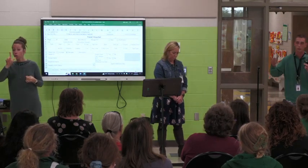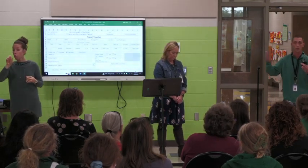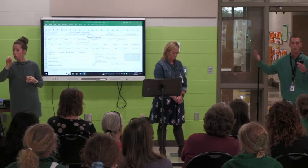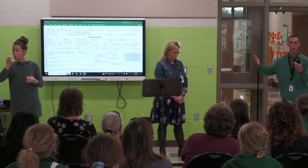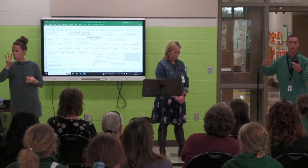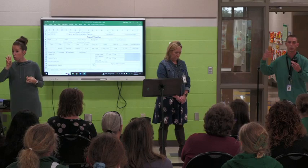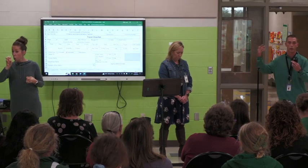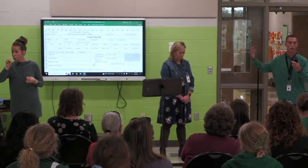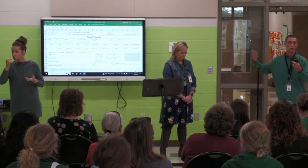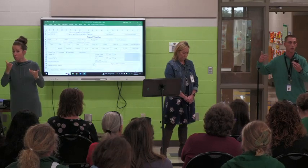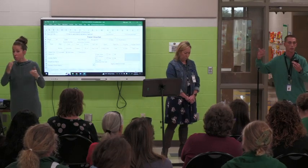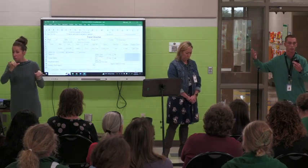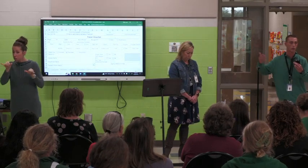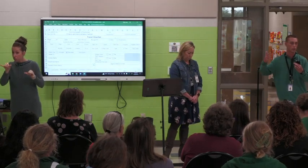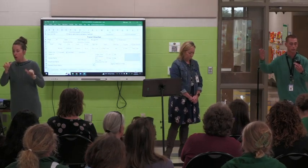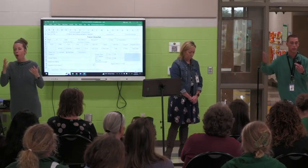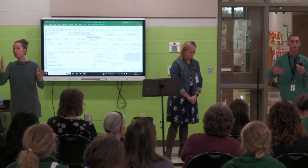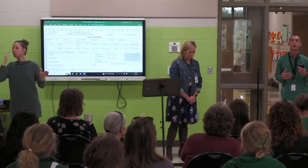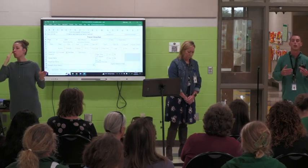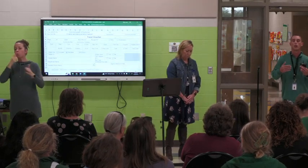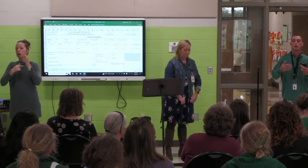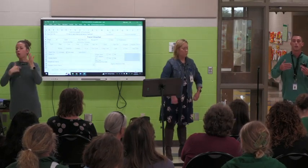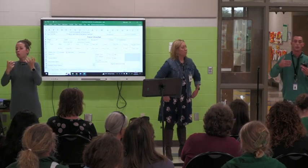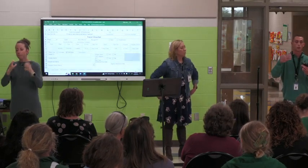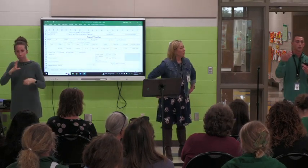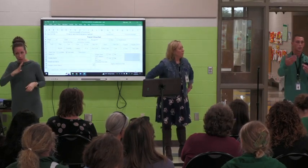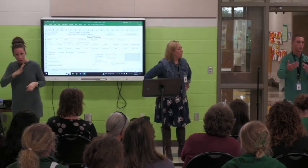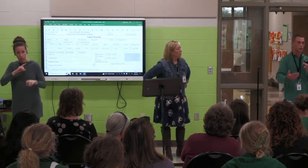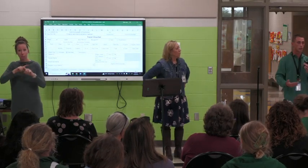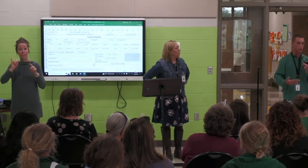same go to Lowe's I already know what I want from Lowes that's fine but when we're using a specific